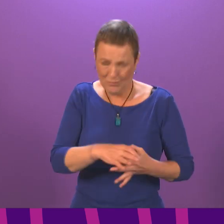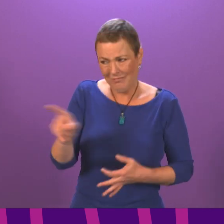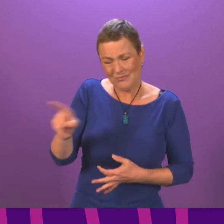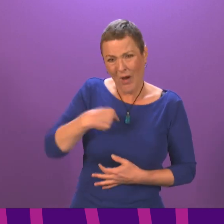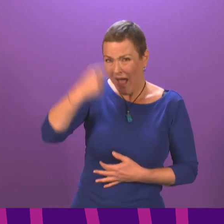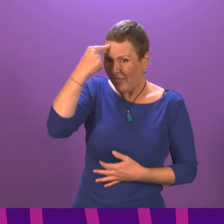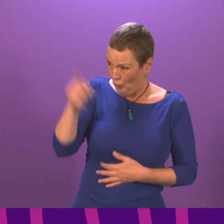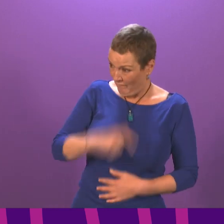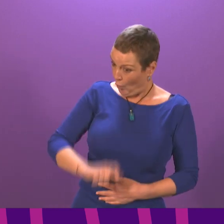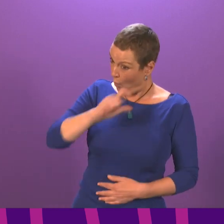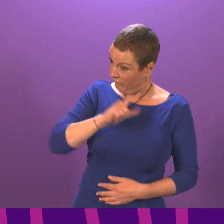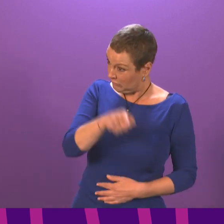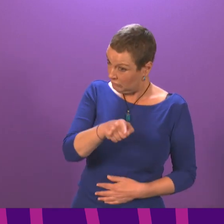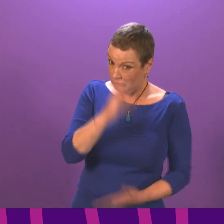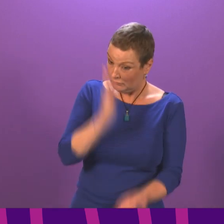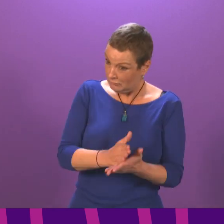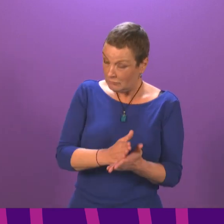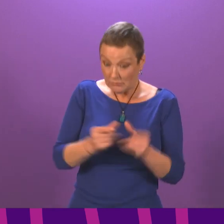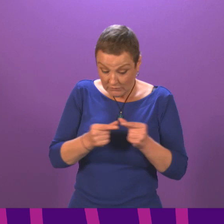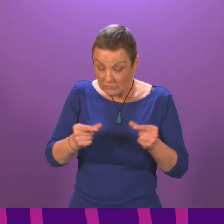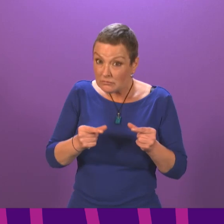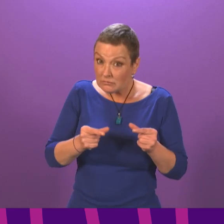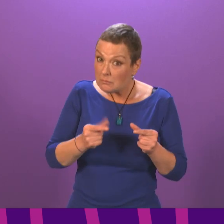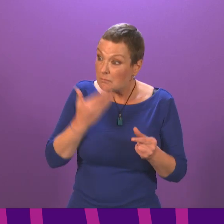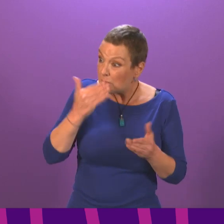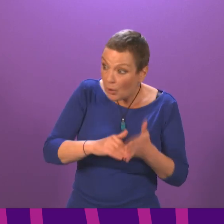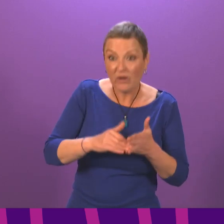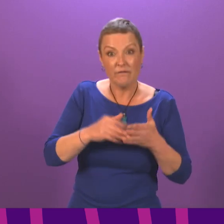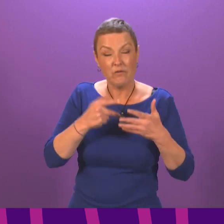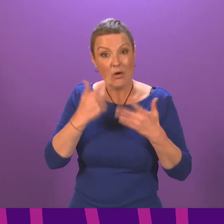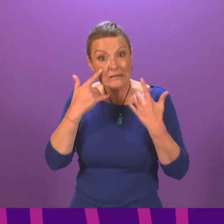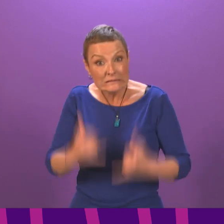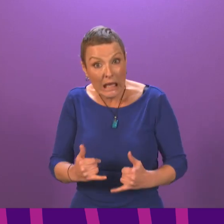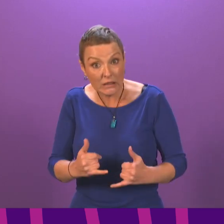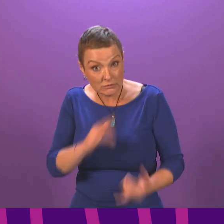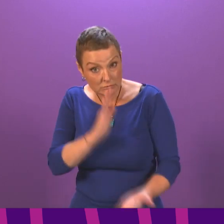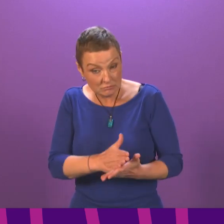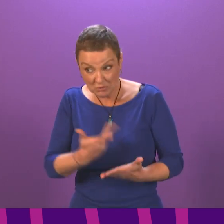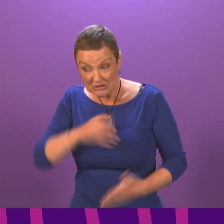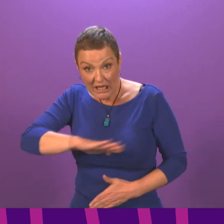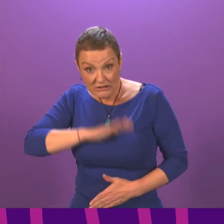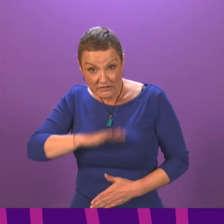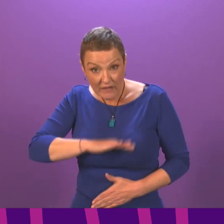issues regarding the booking systems and whether all students have been able to get the two tests with sufficient gap between them?